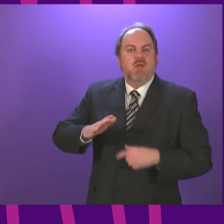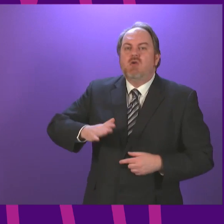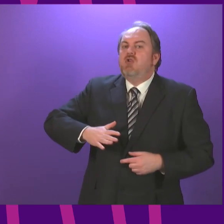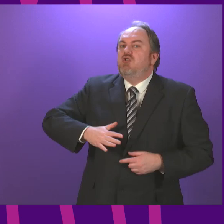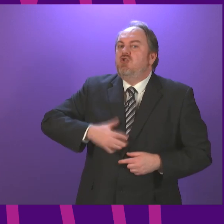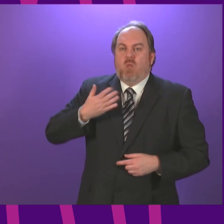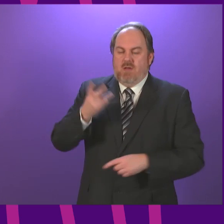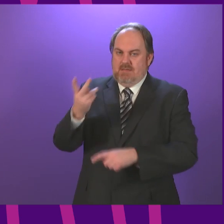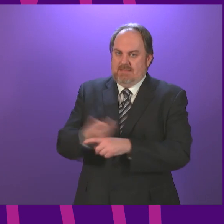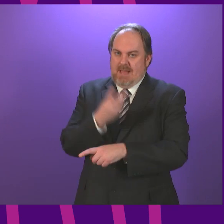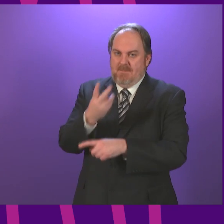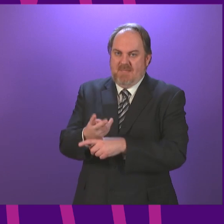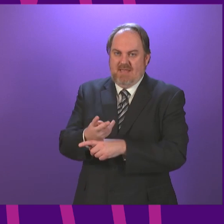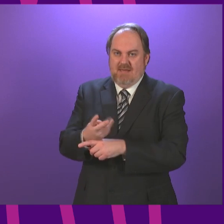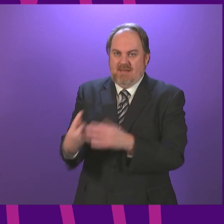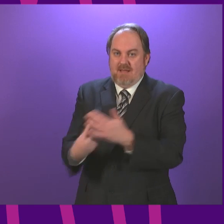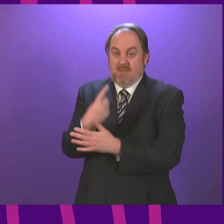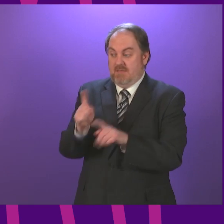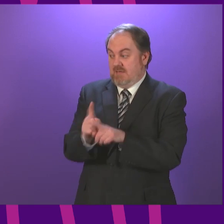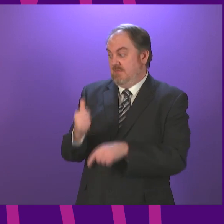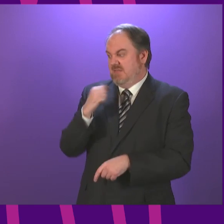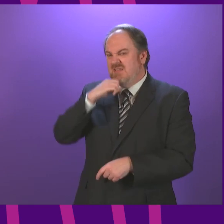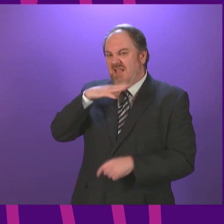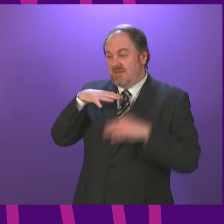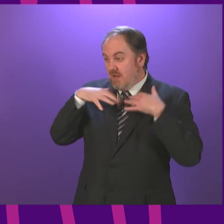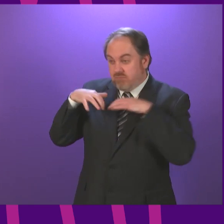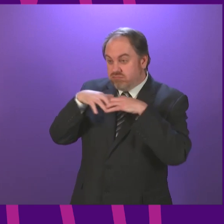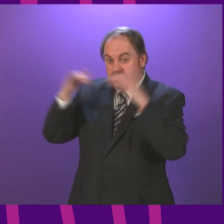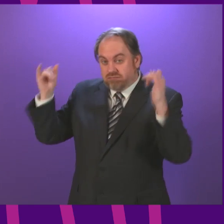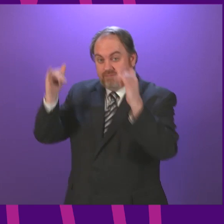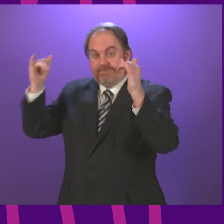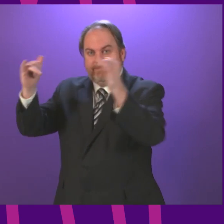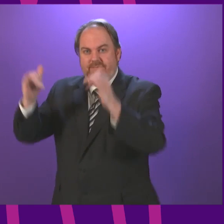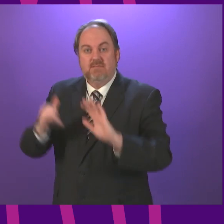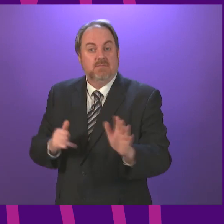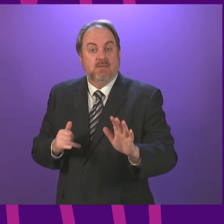those scenes repeated in two weeks’ time. In fact, it will be completely unacceptable if the scenes